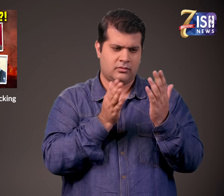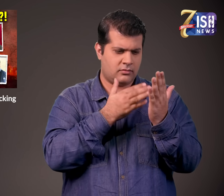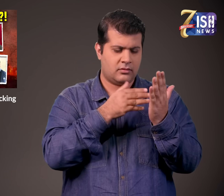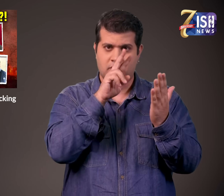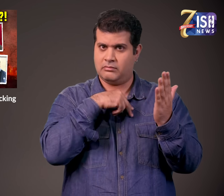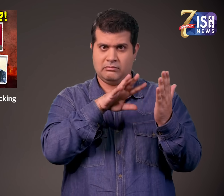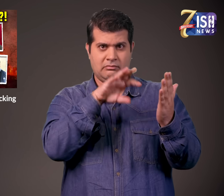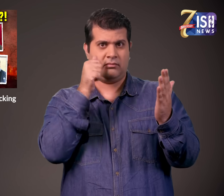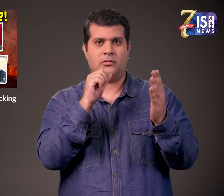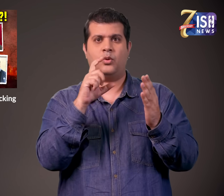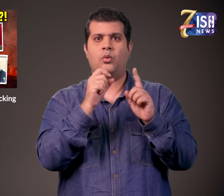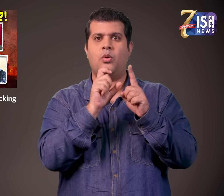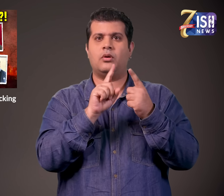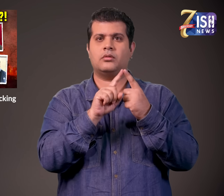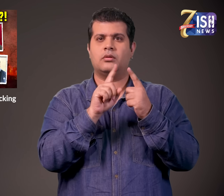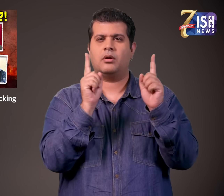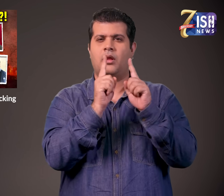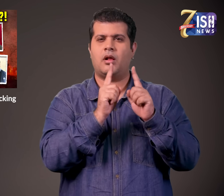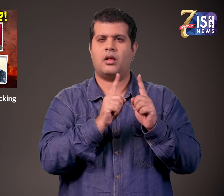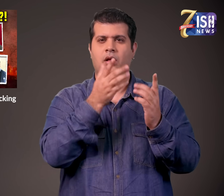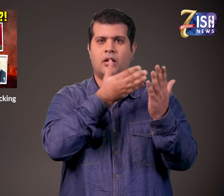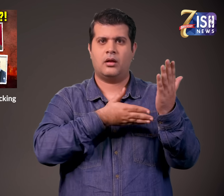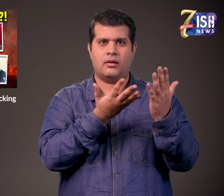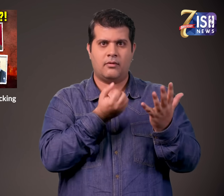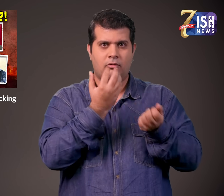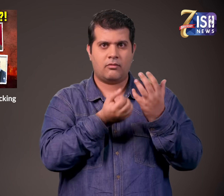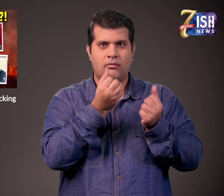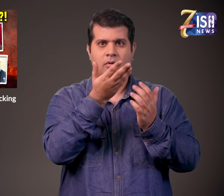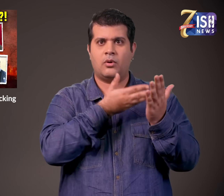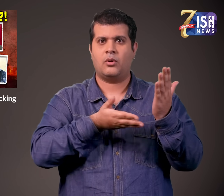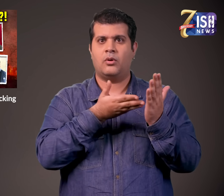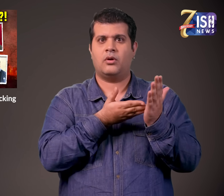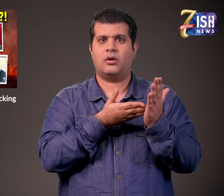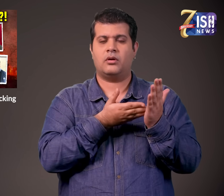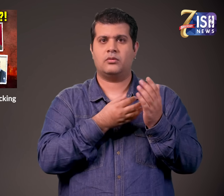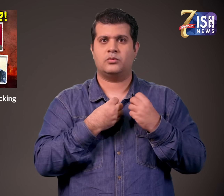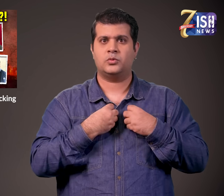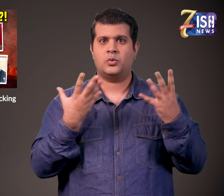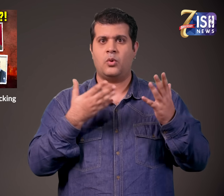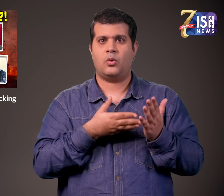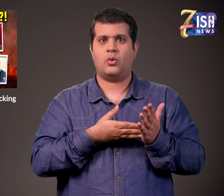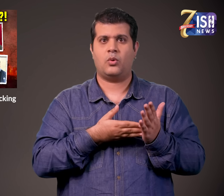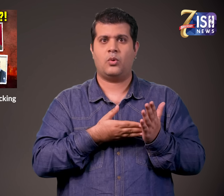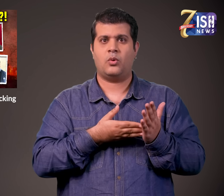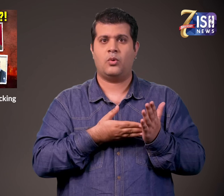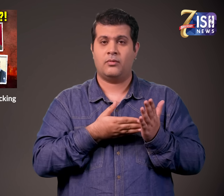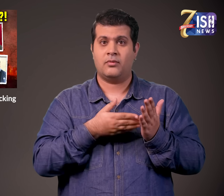that were filled with coded notes. Shocking!